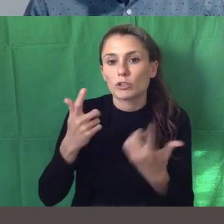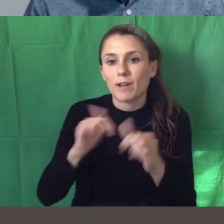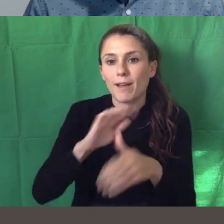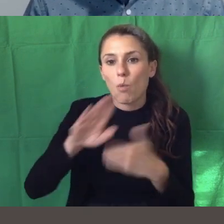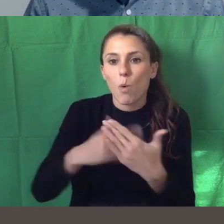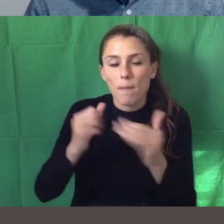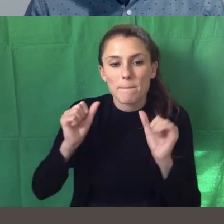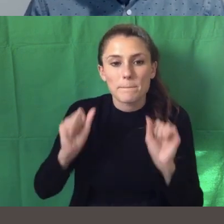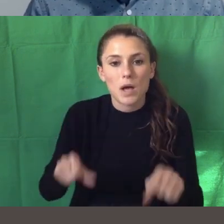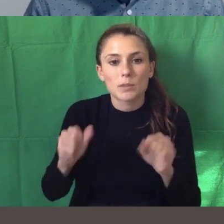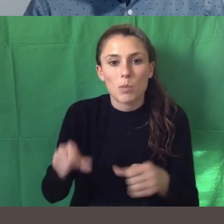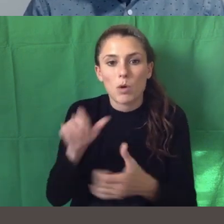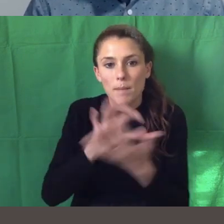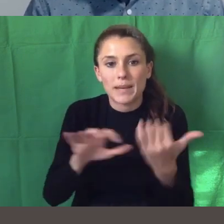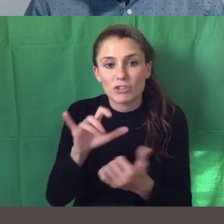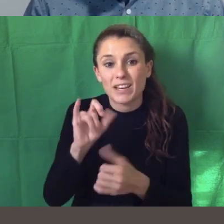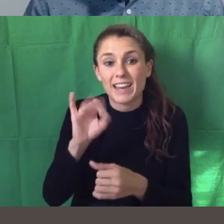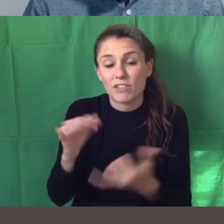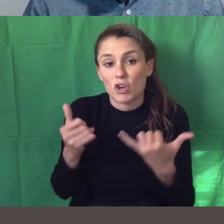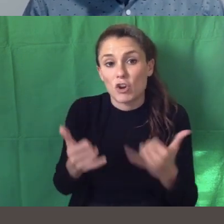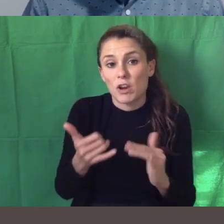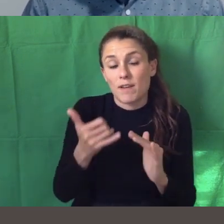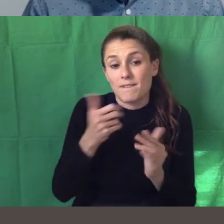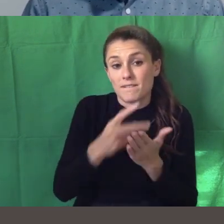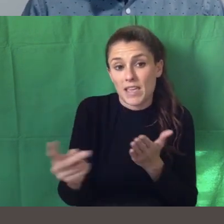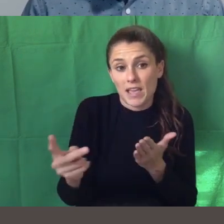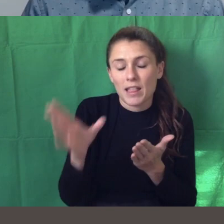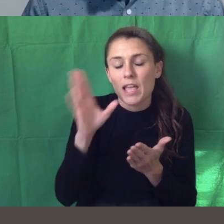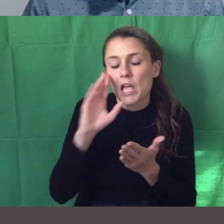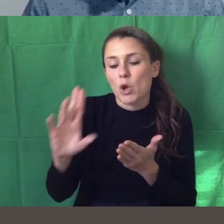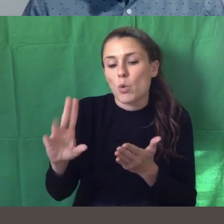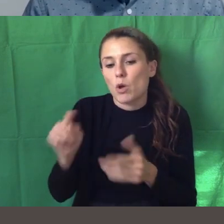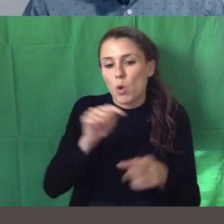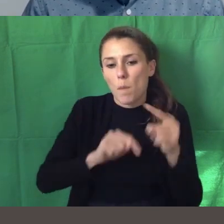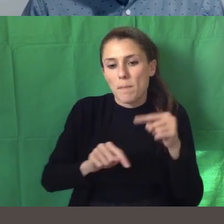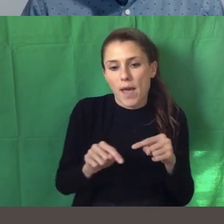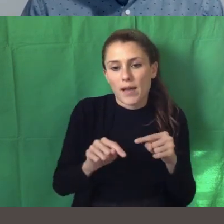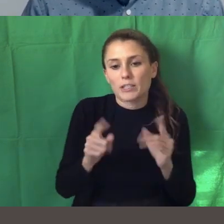and so if the current rule you're on fails, it will just back up and check some other rule.